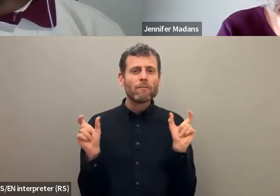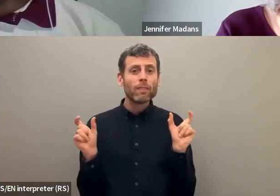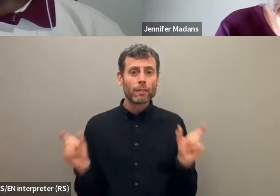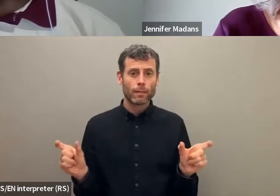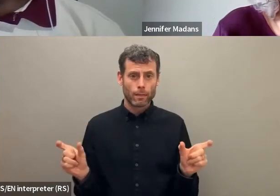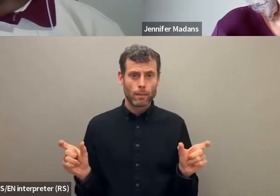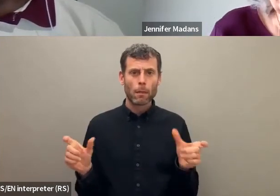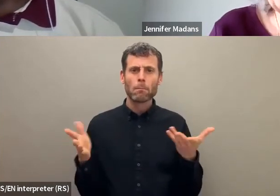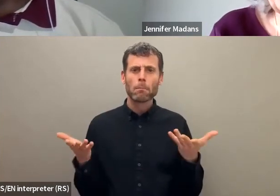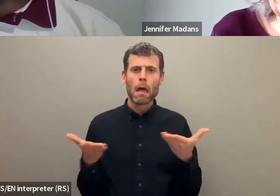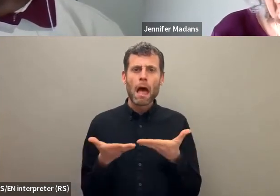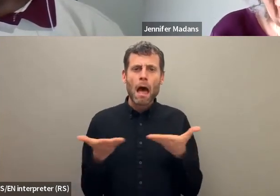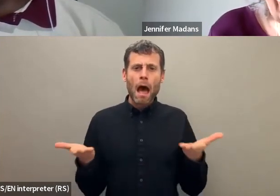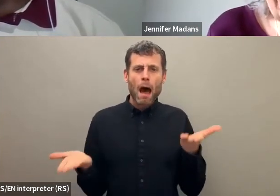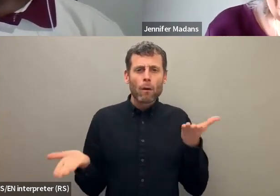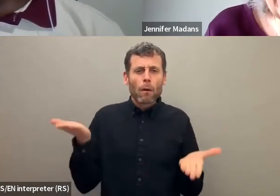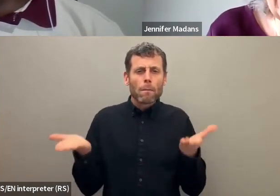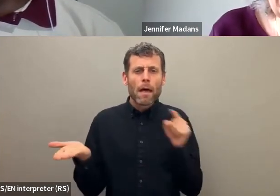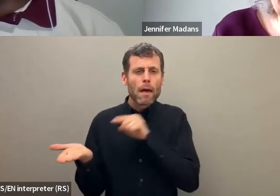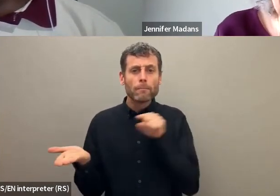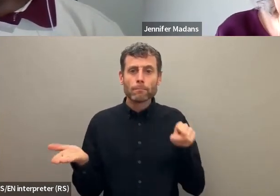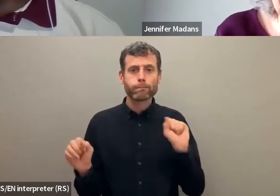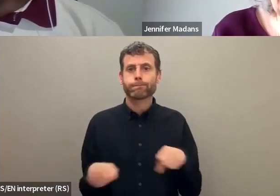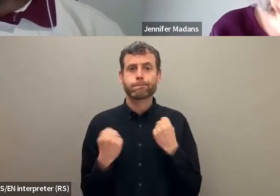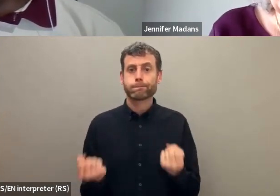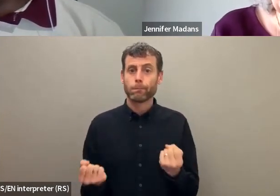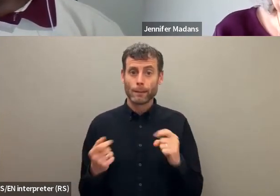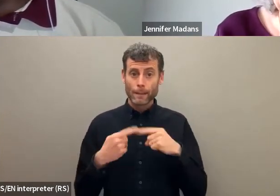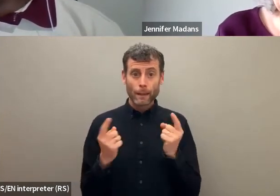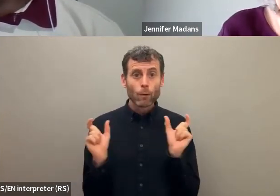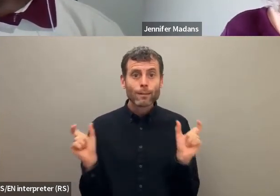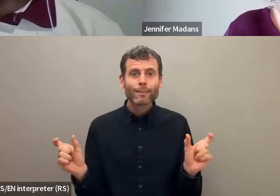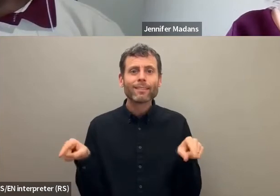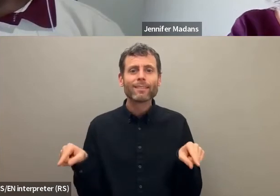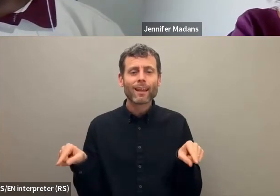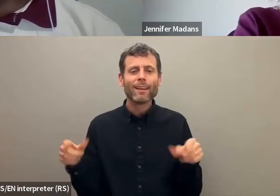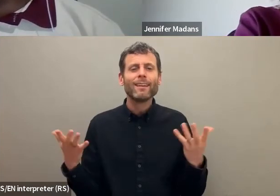Jennifer Madans: functioning and disability exists on a continuum and the first step has to be to collect data on the continuum.